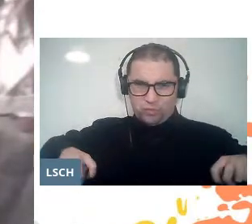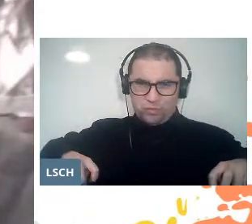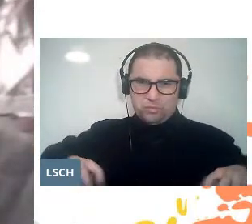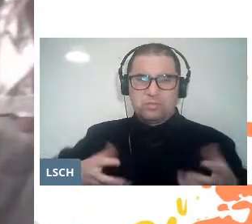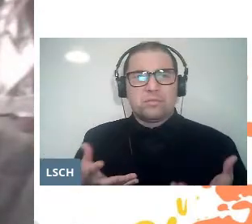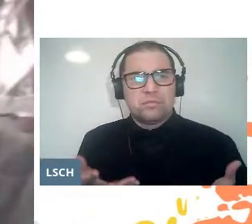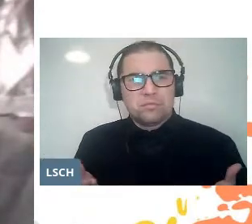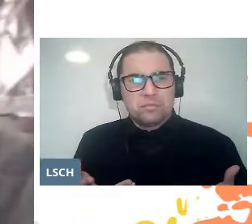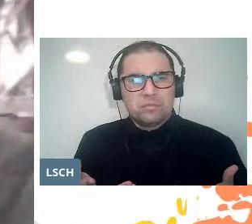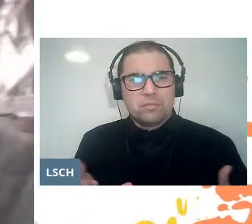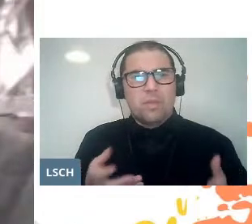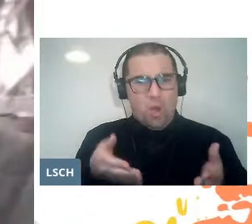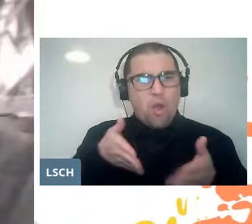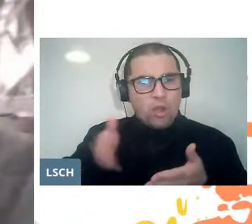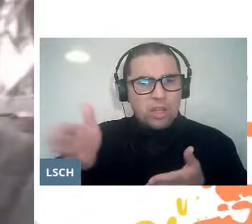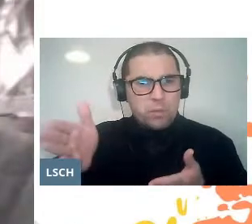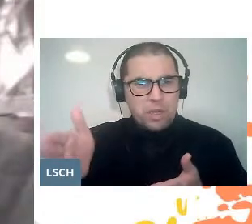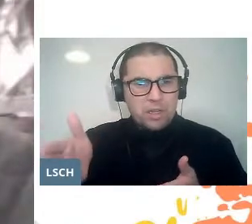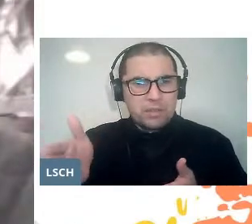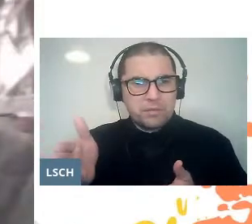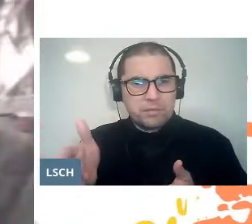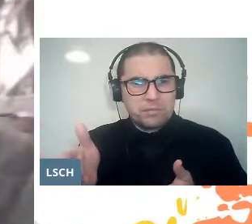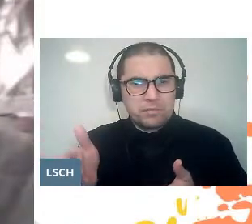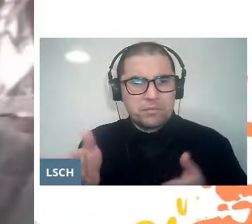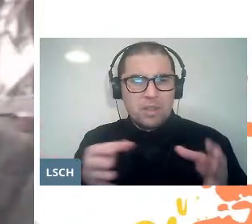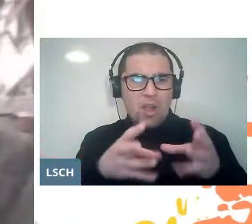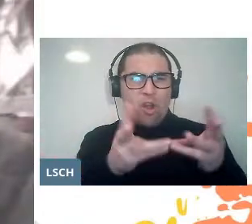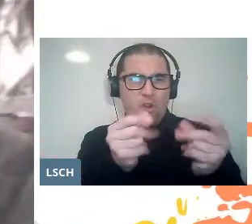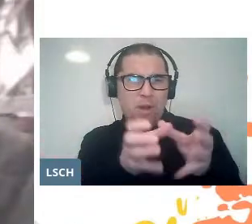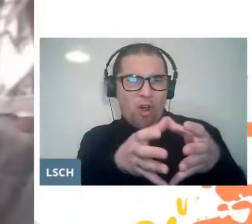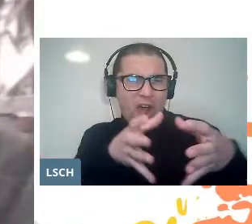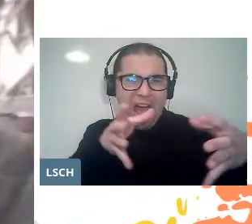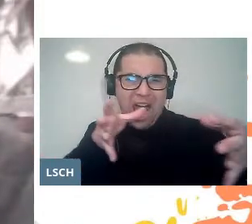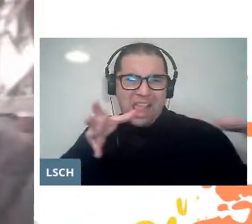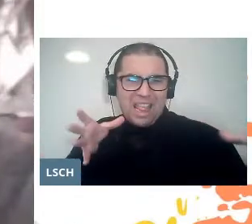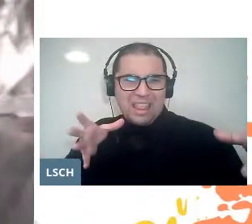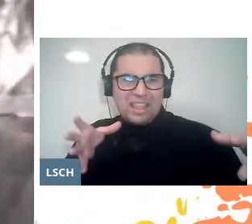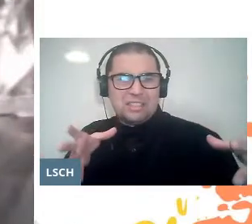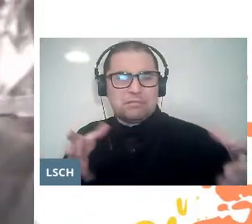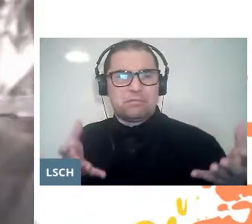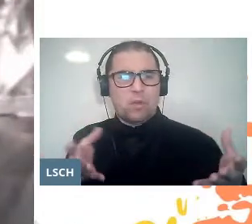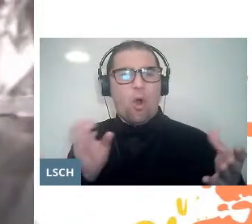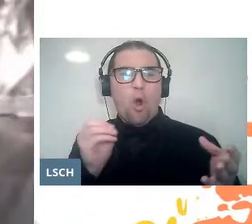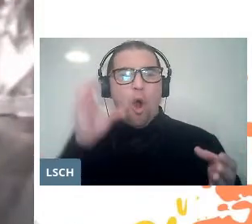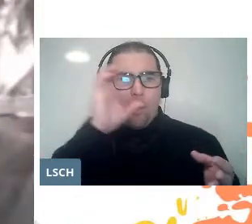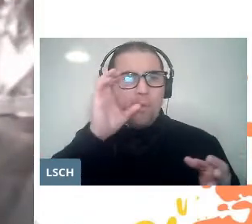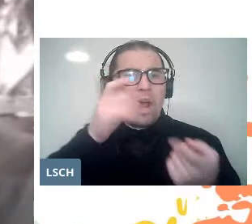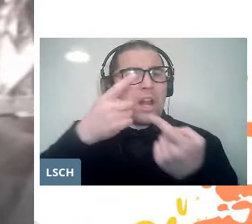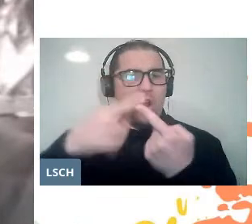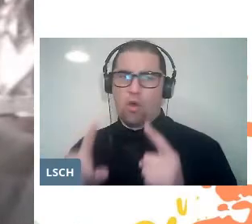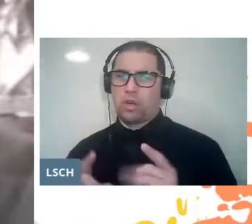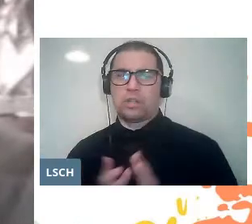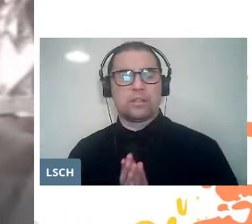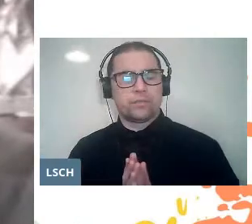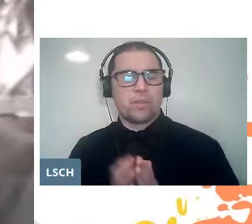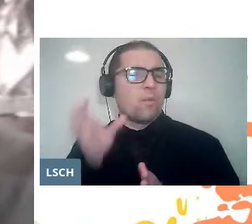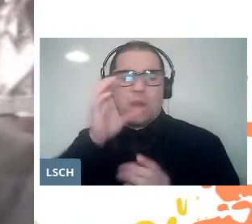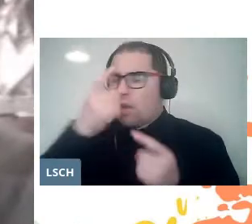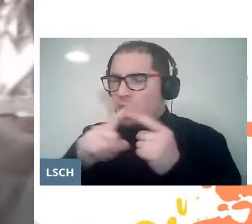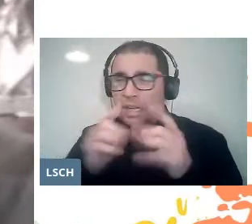Continue with those colossal dimensions or seek an answer that goes another way?